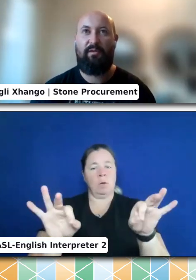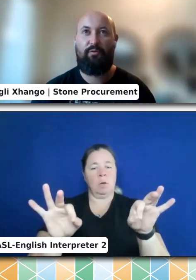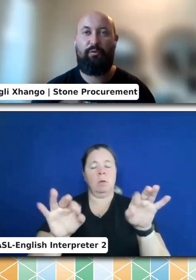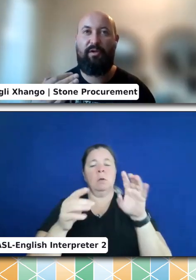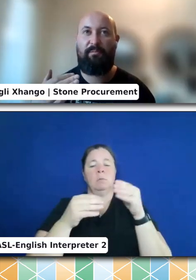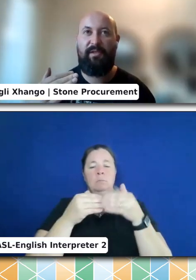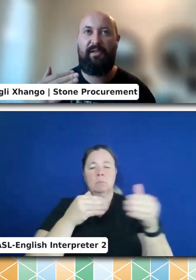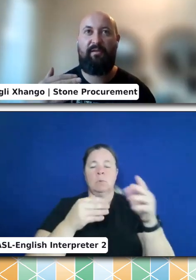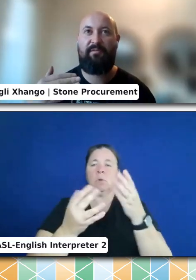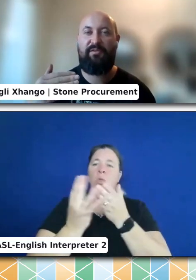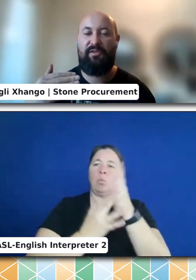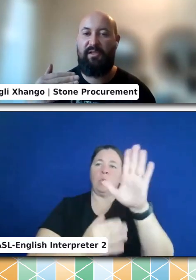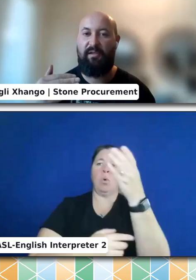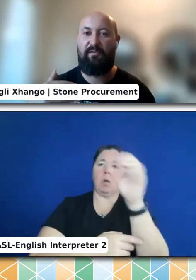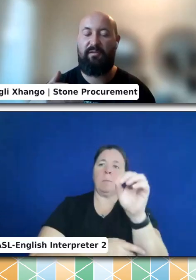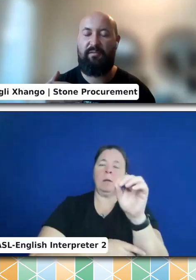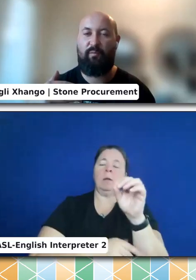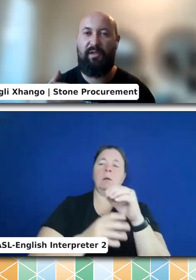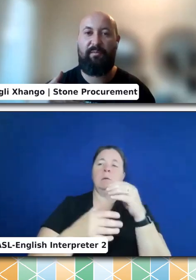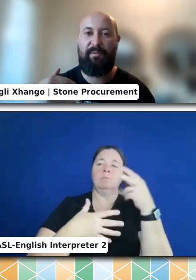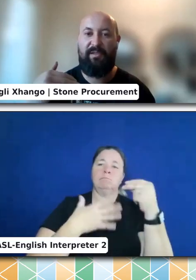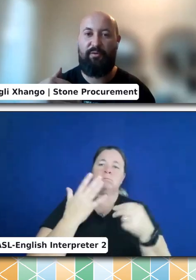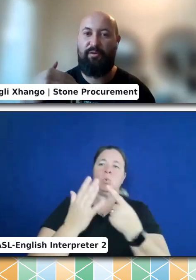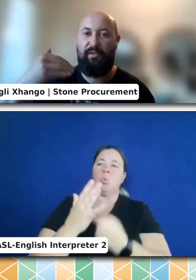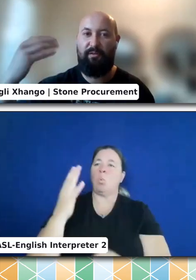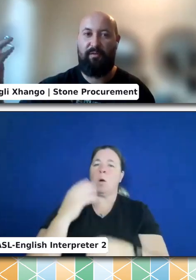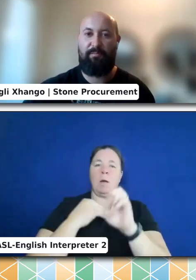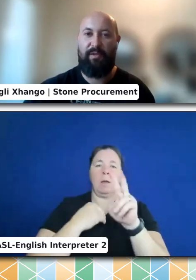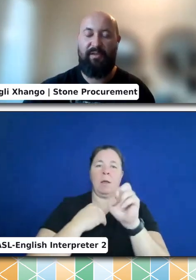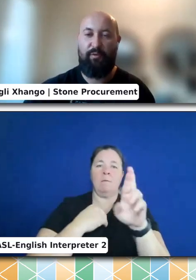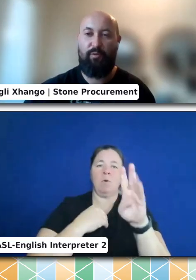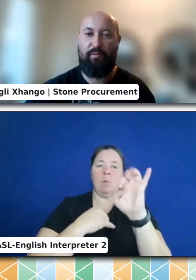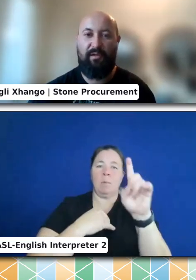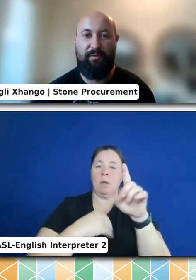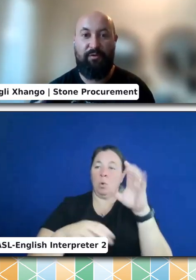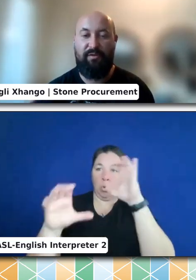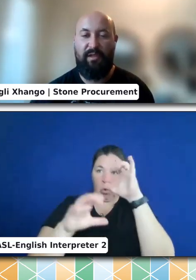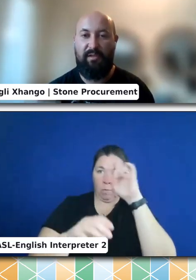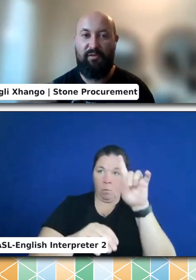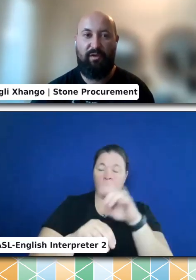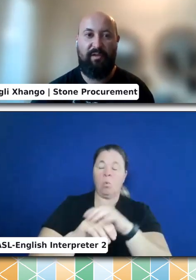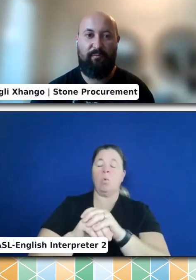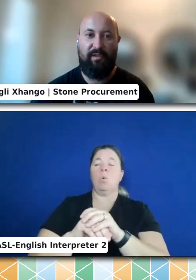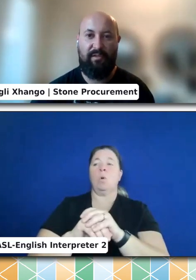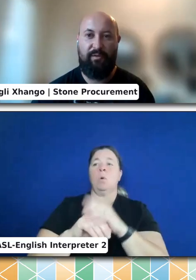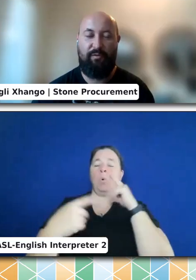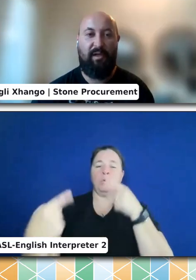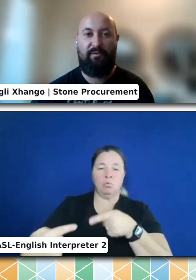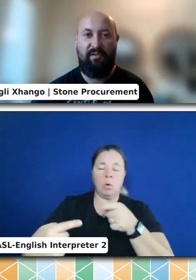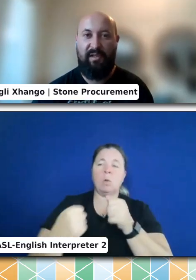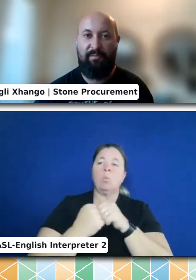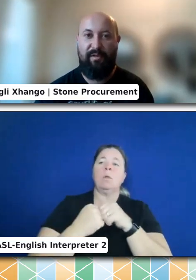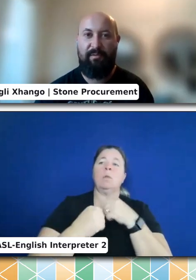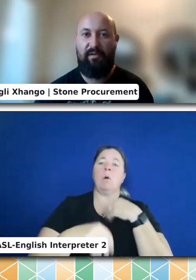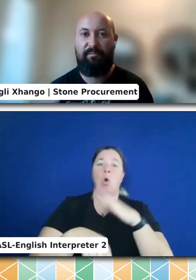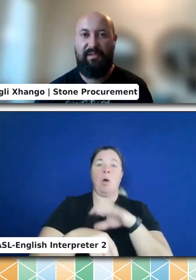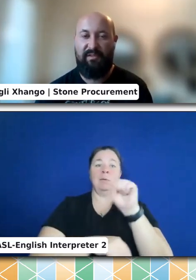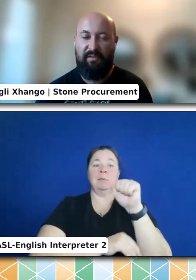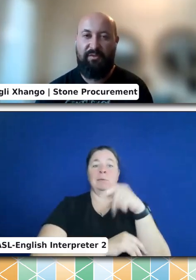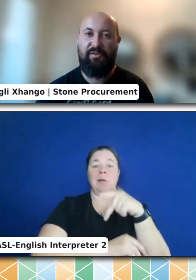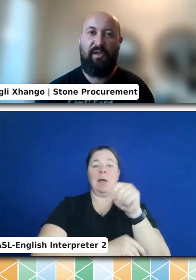Through your company of just kind of whatever bid you're looking to put into, or whatever you're, uh, struggling with, either on Sappariva, Bids and tenders.